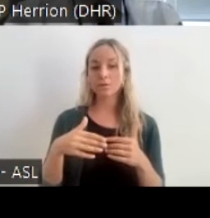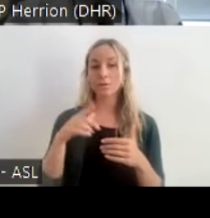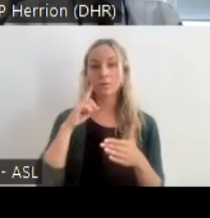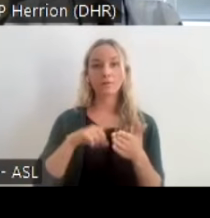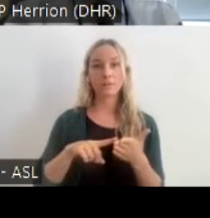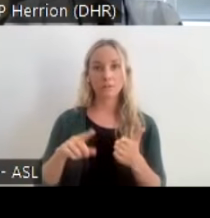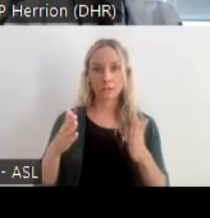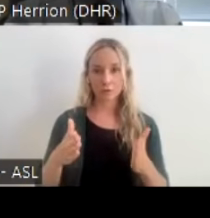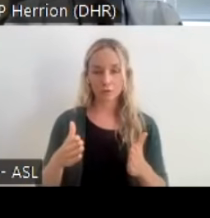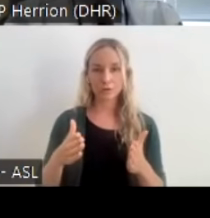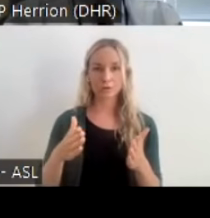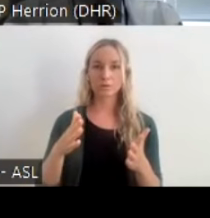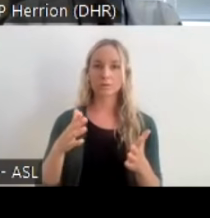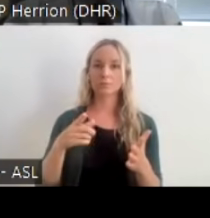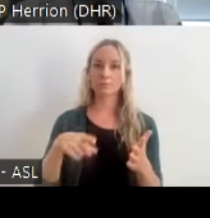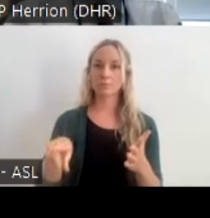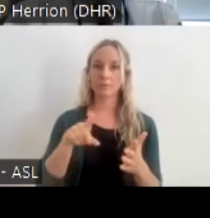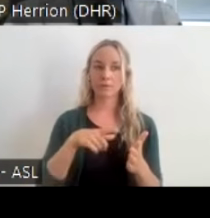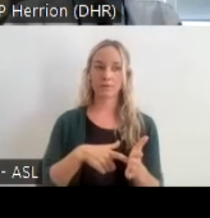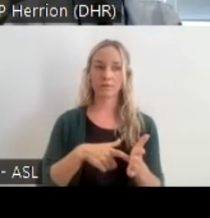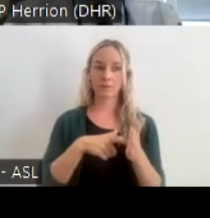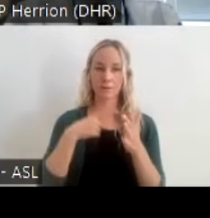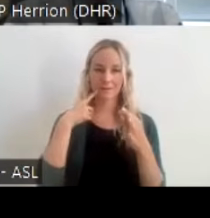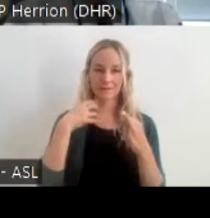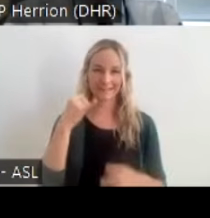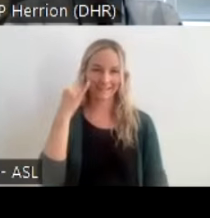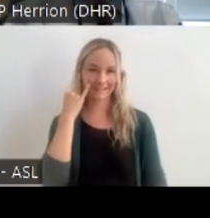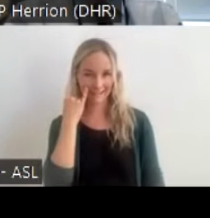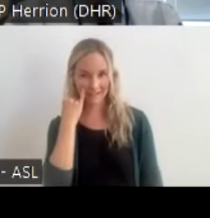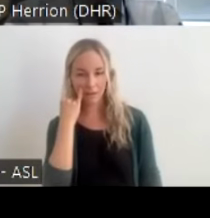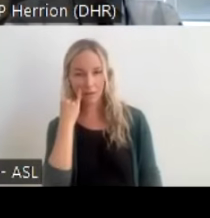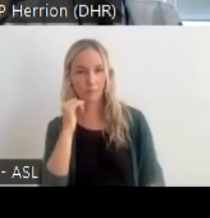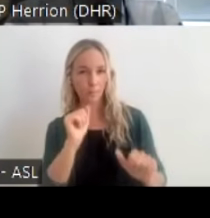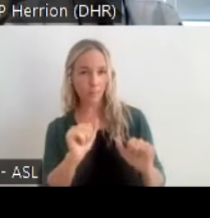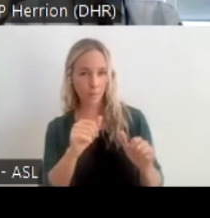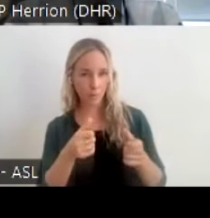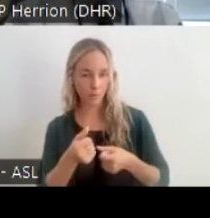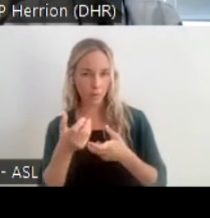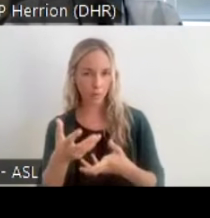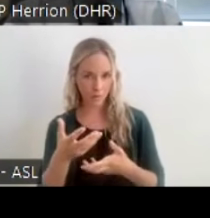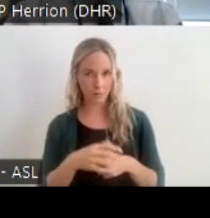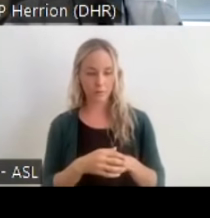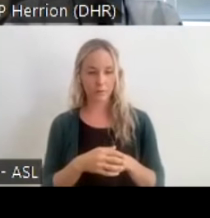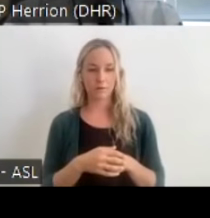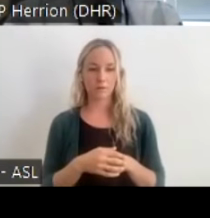complaint, Probable cause doesn't mean you've won, It does mean that there's enough there to credit the